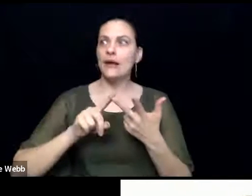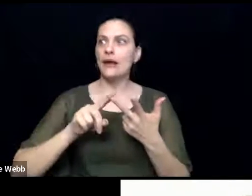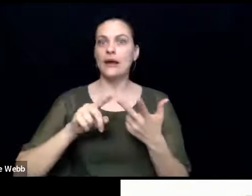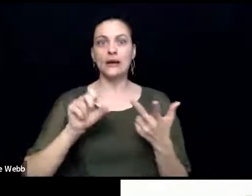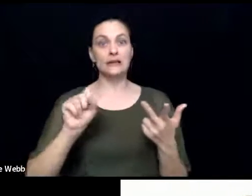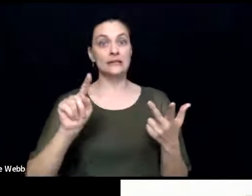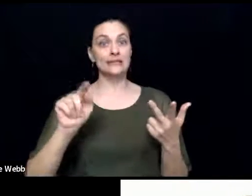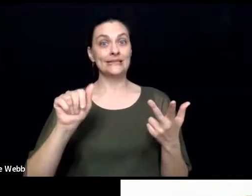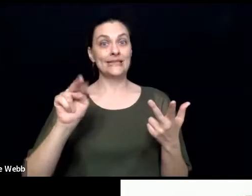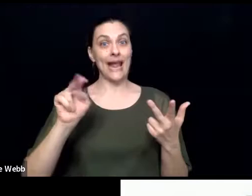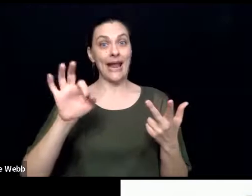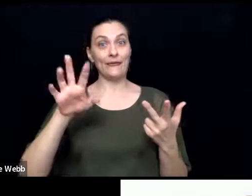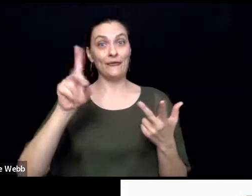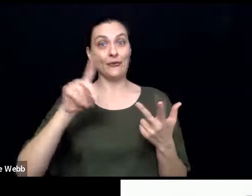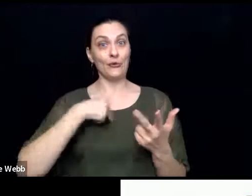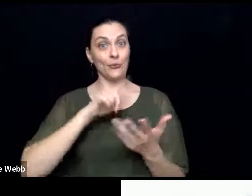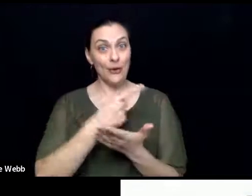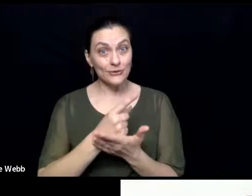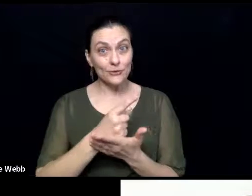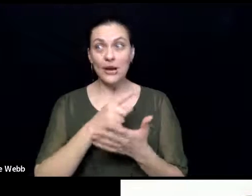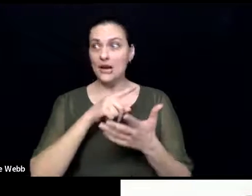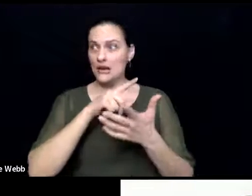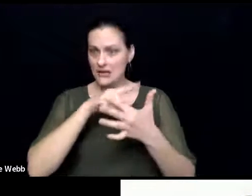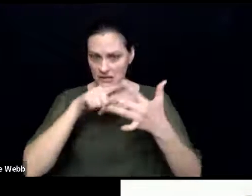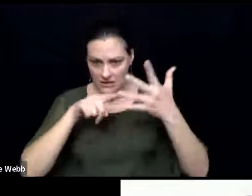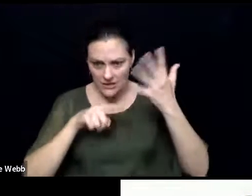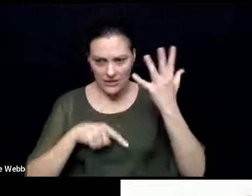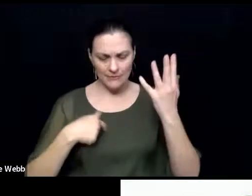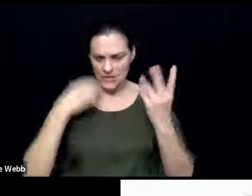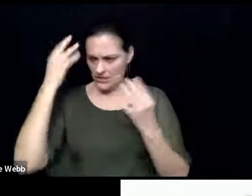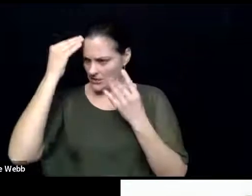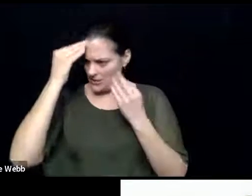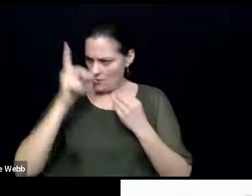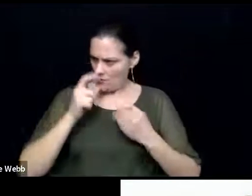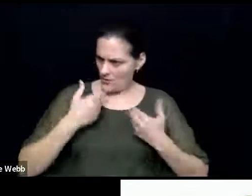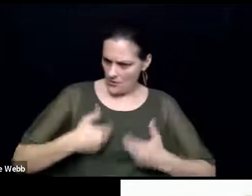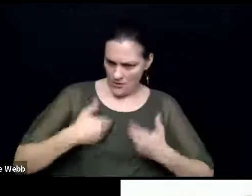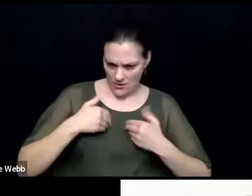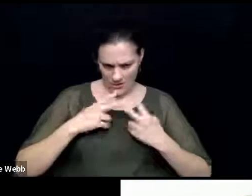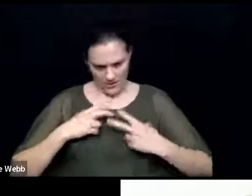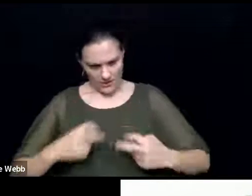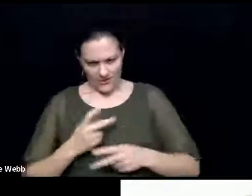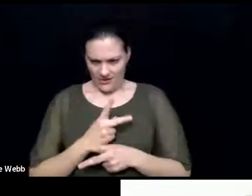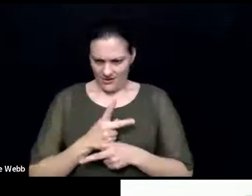going constantly in my head where I was trying to figure out, you know, who the heck am I.